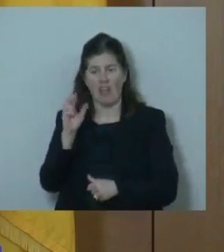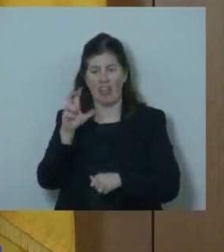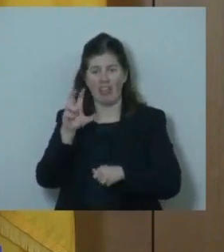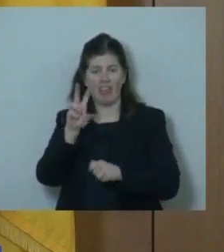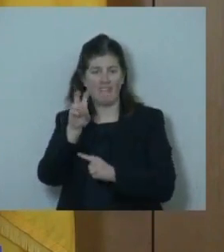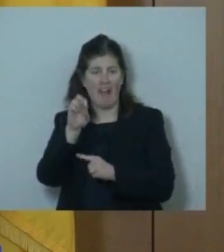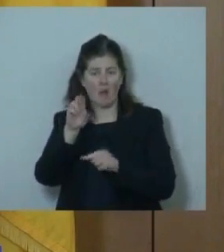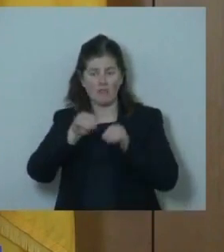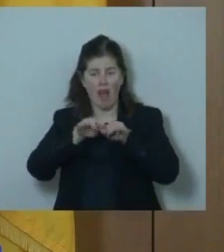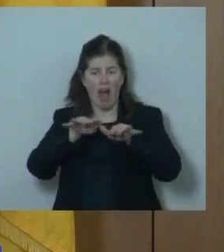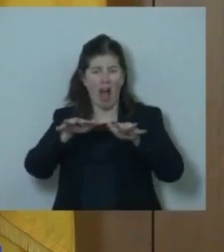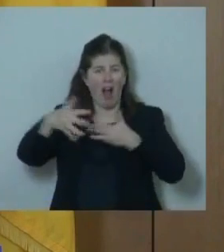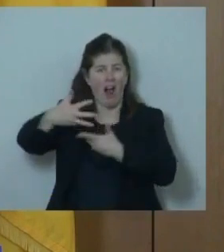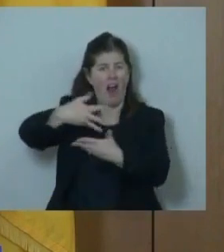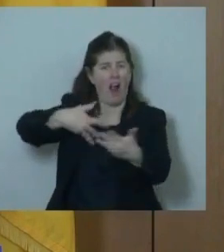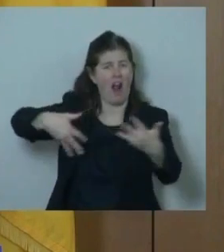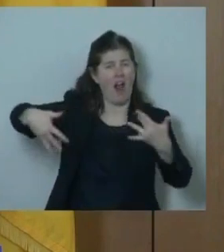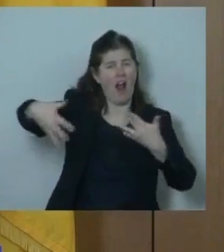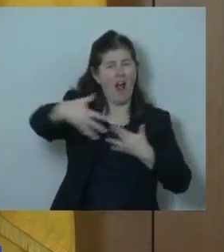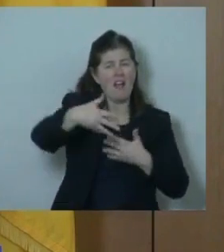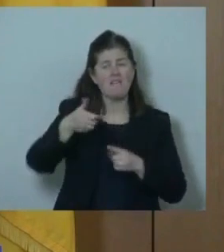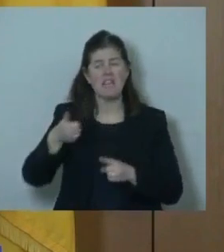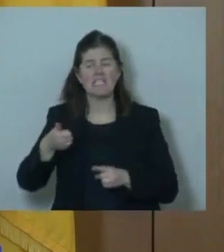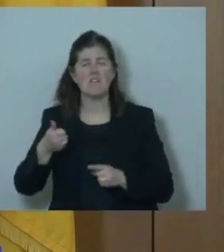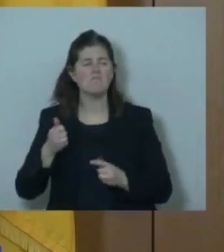I’LL REMIND YOU AGAIN.